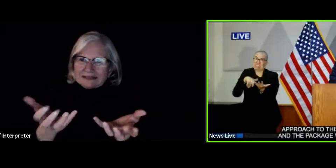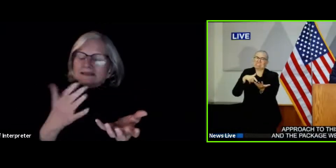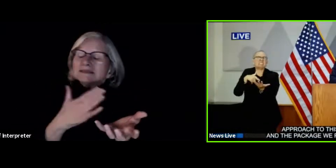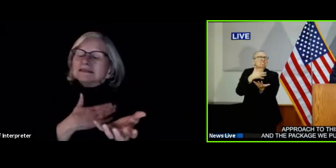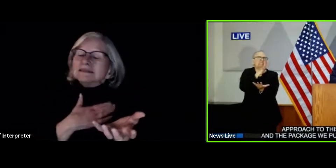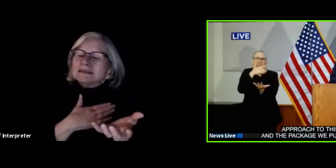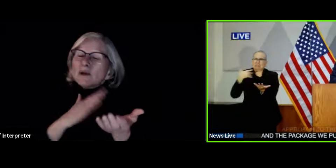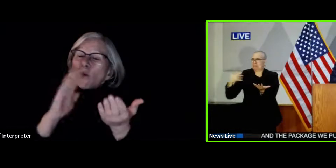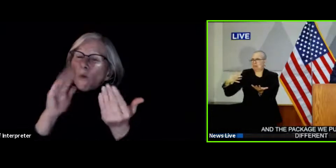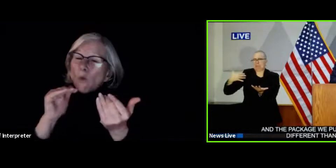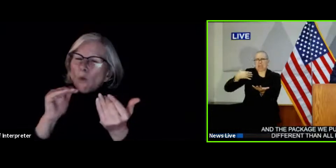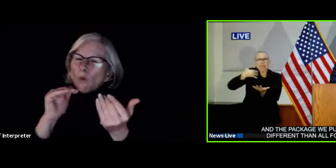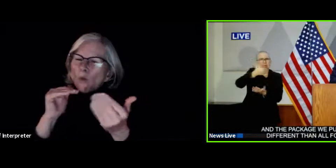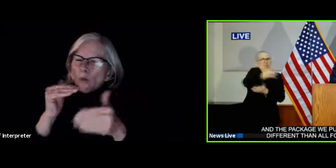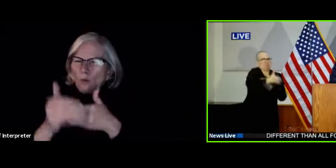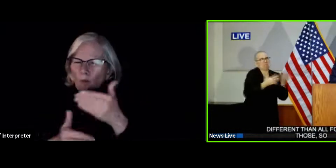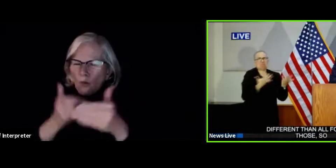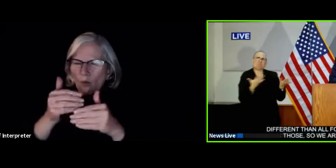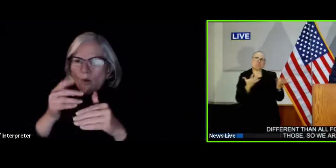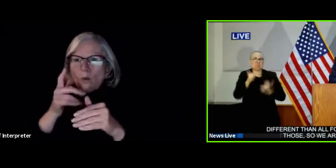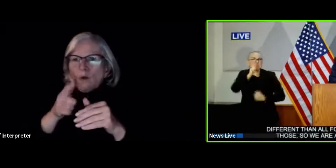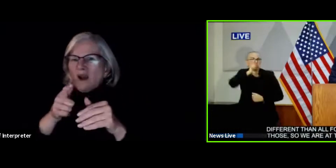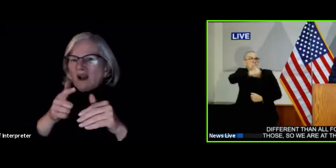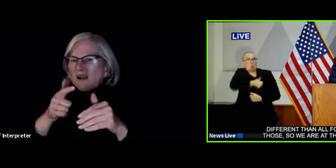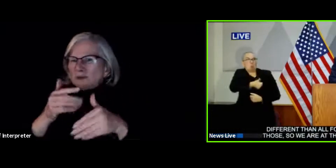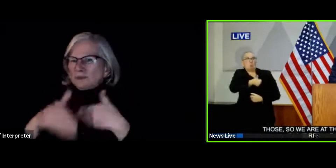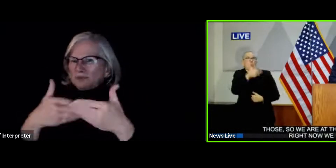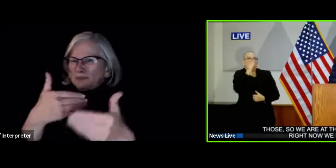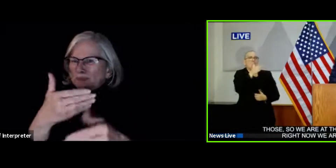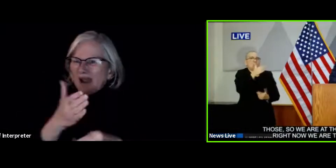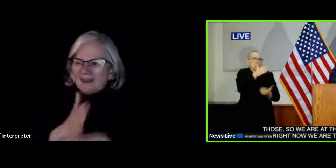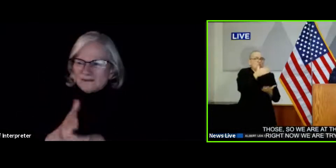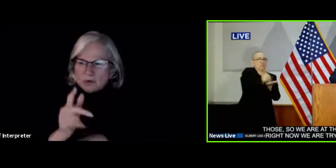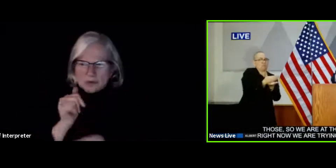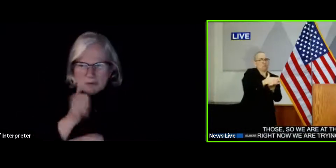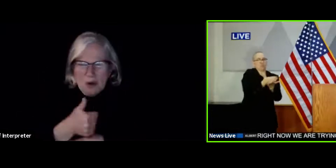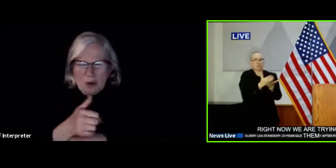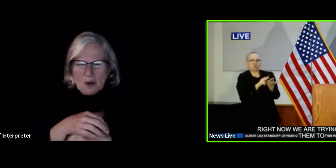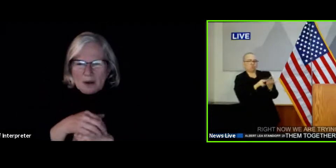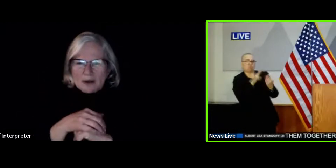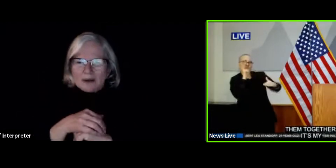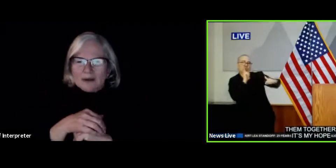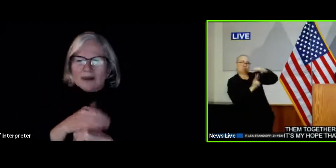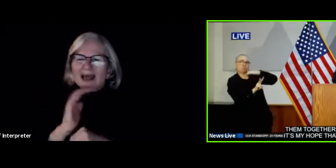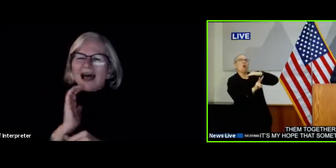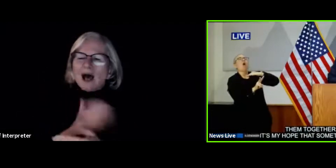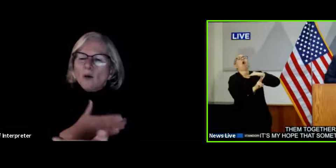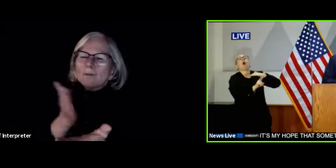TOMORROW'S BUDGETS FORECAST NUMBERS COME OUT, THAT WILL GIVE EVERYONE MUCH BETTER STARTING POINT, IF YOU